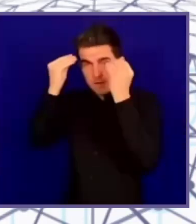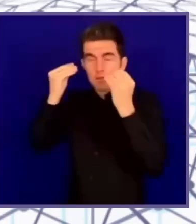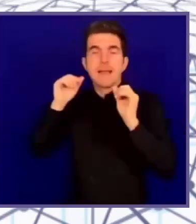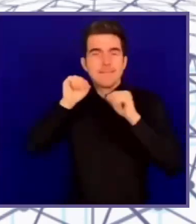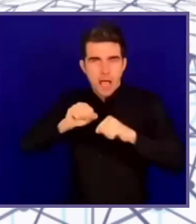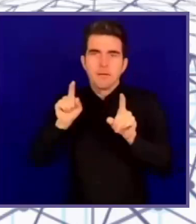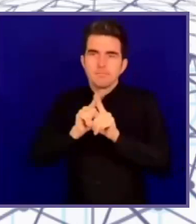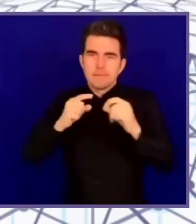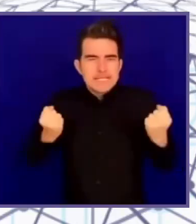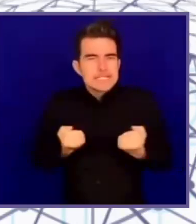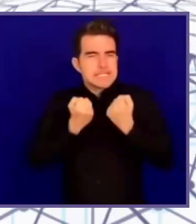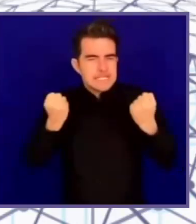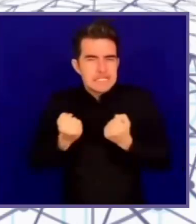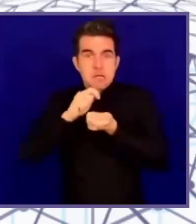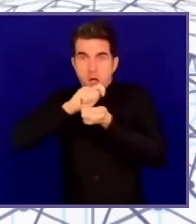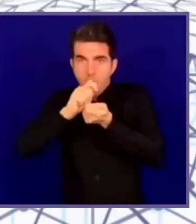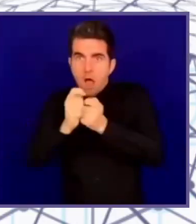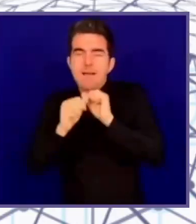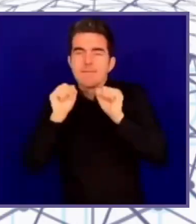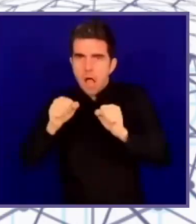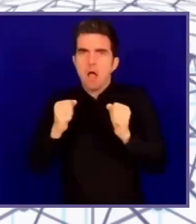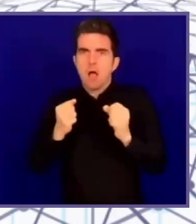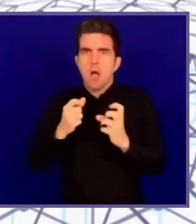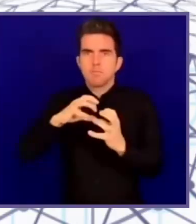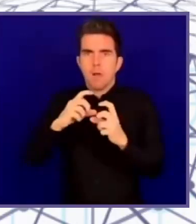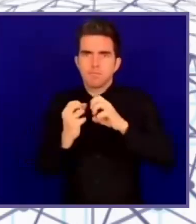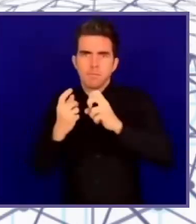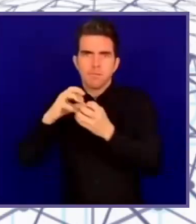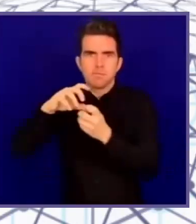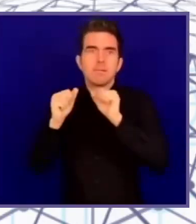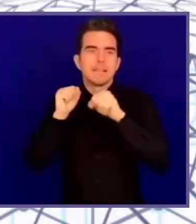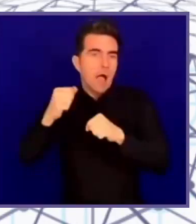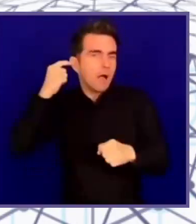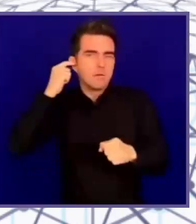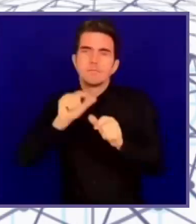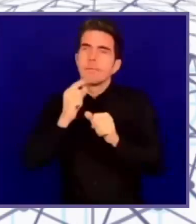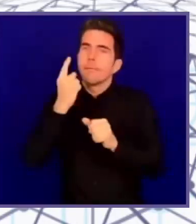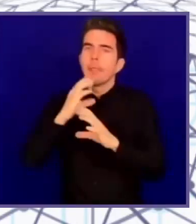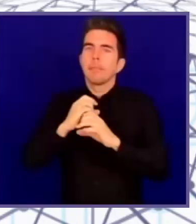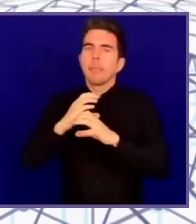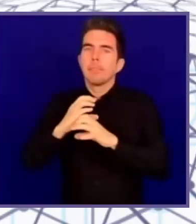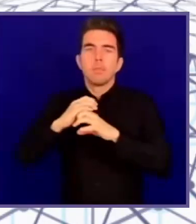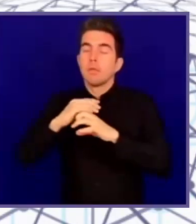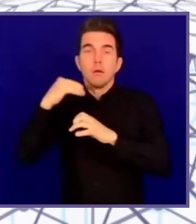that as a hands free control. At the moment we've had, we've been very well supported with three